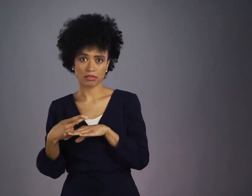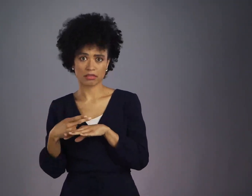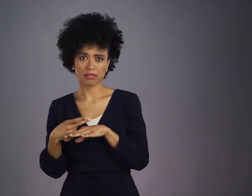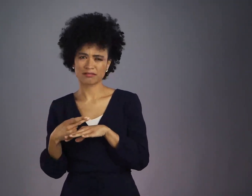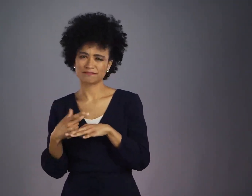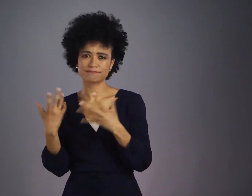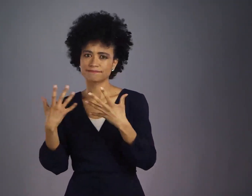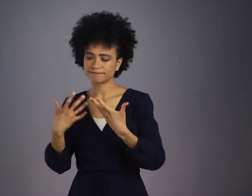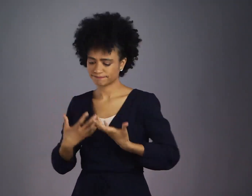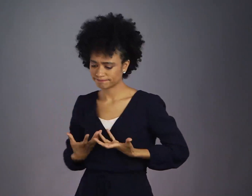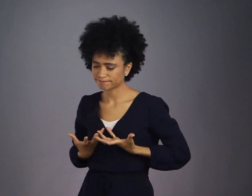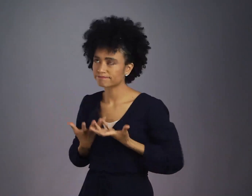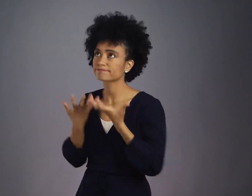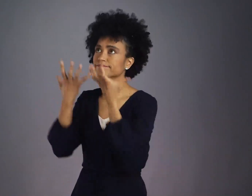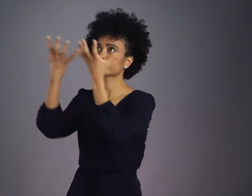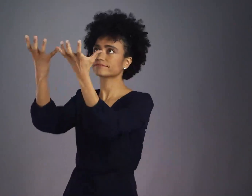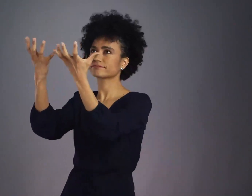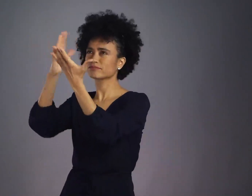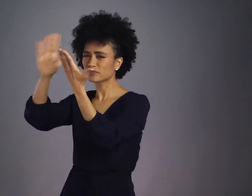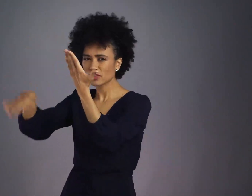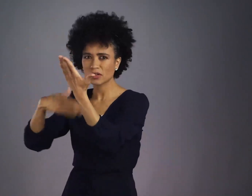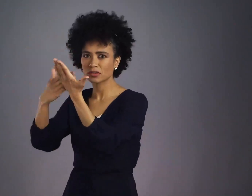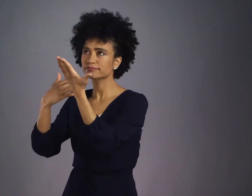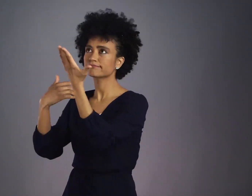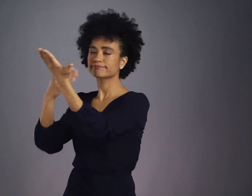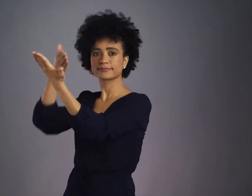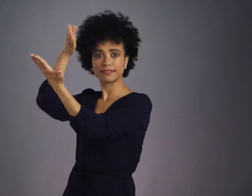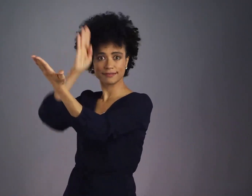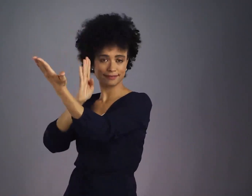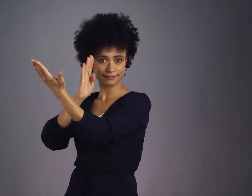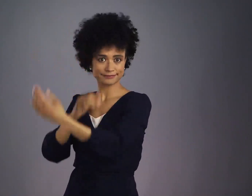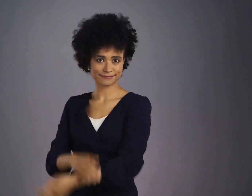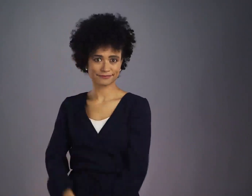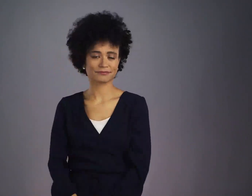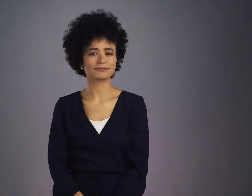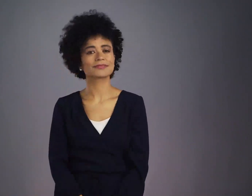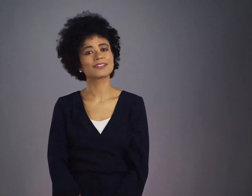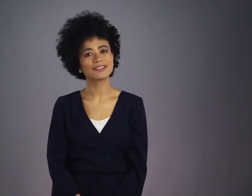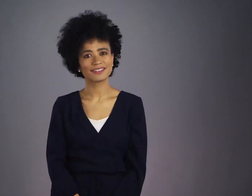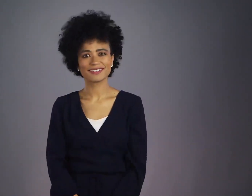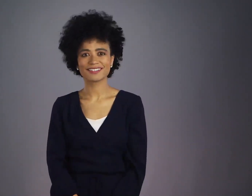place the problem, along with everything else, in God's hands.